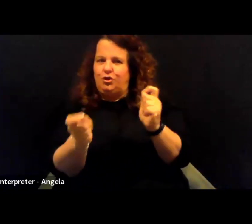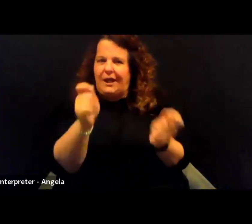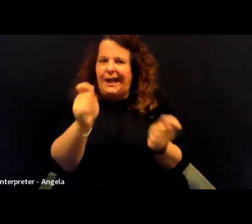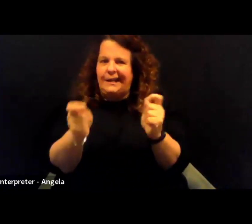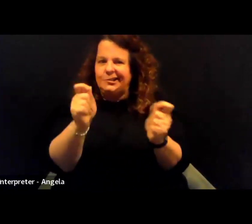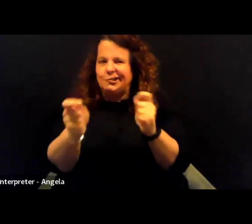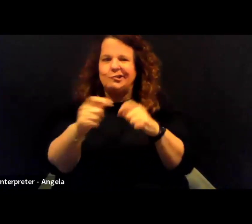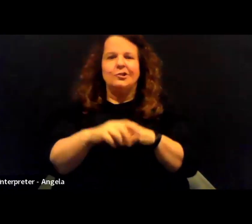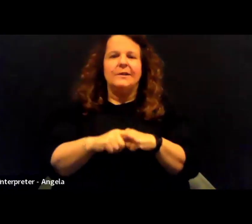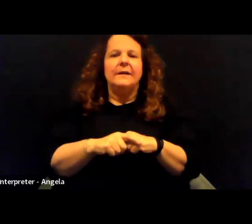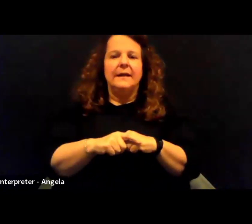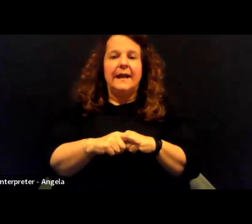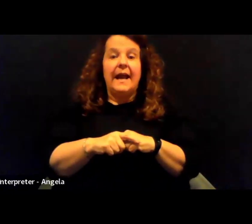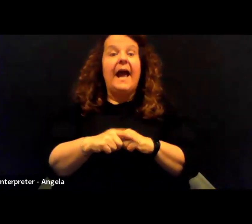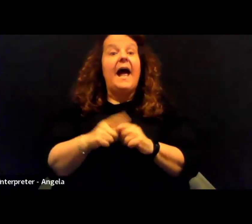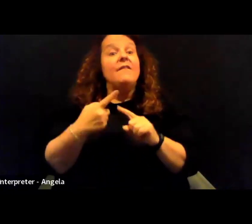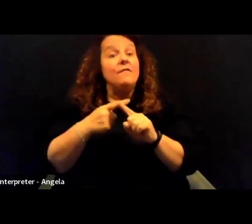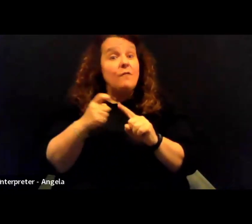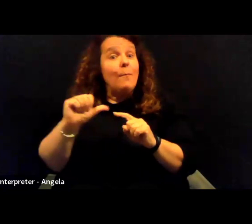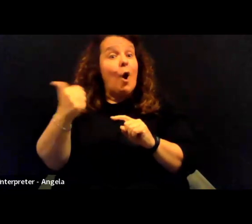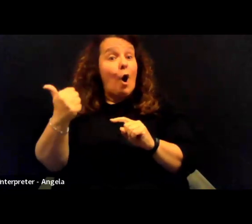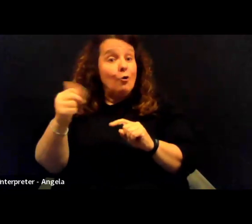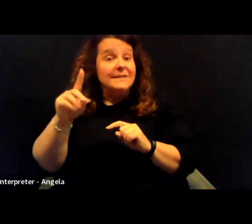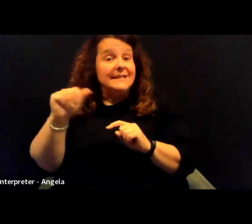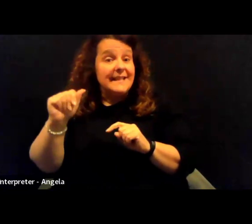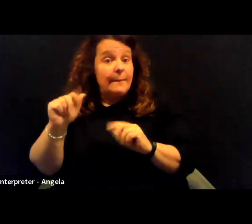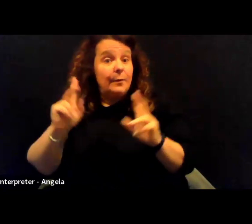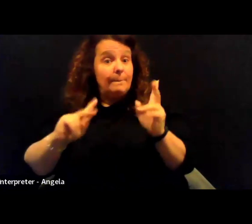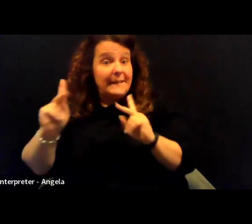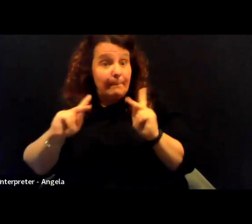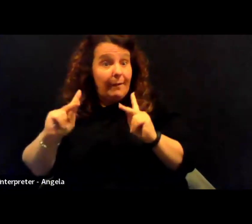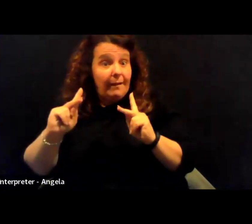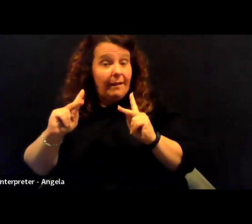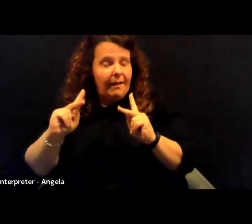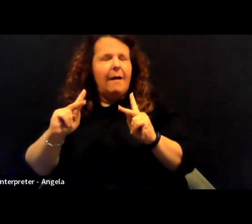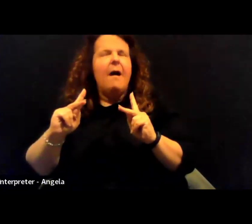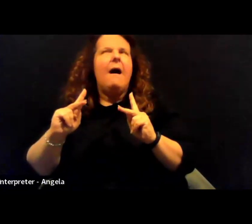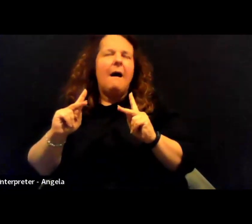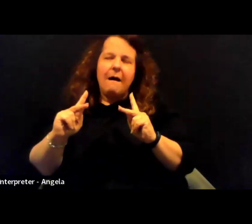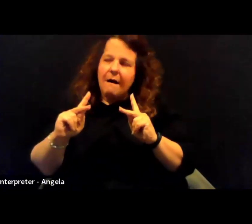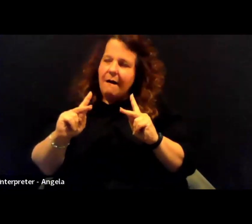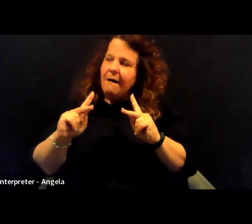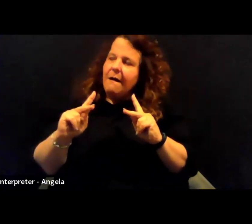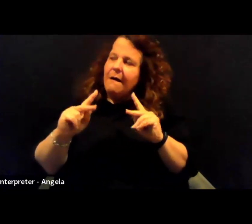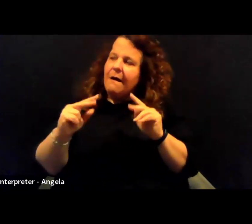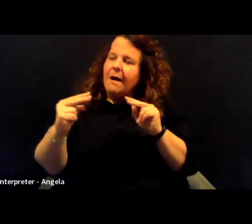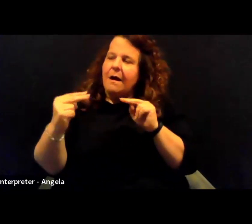And because it was coming from fellow disabled people, and because we were peers together